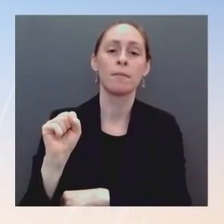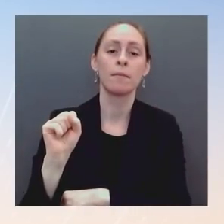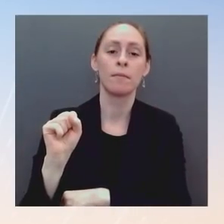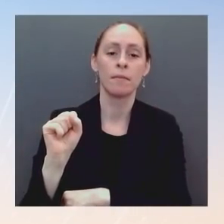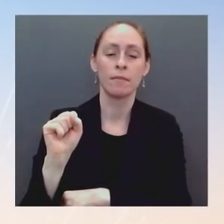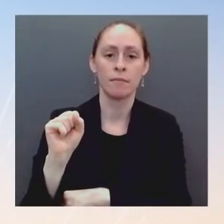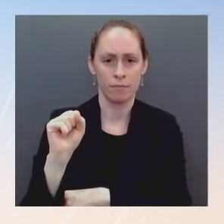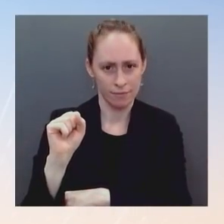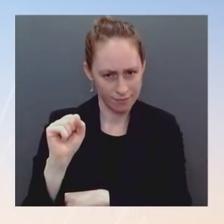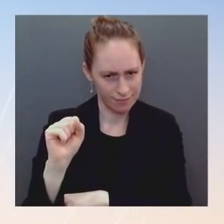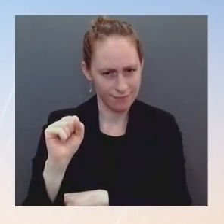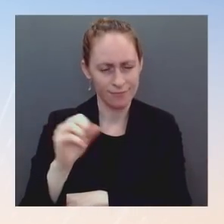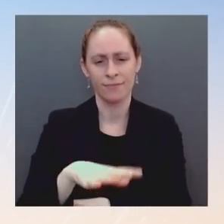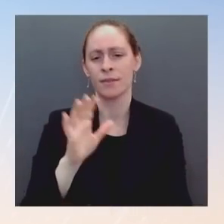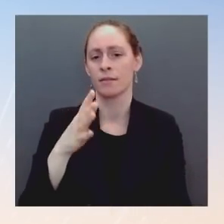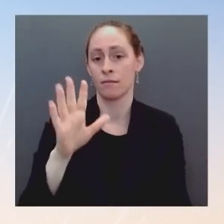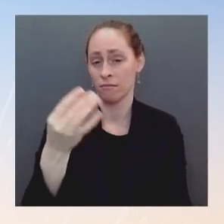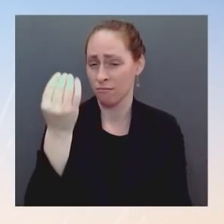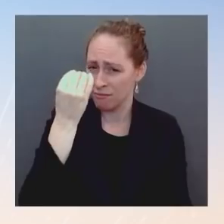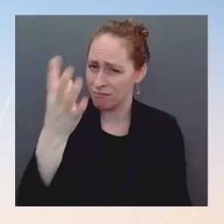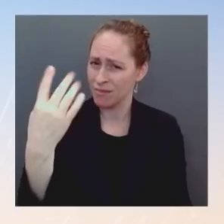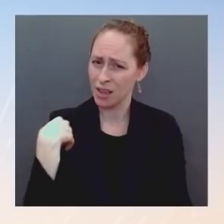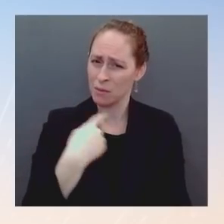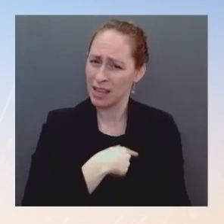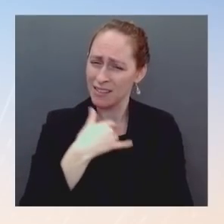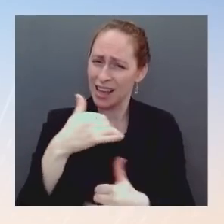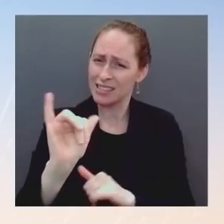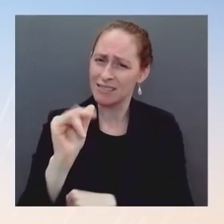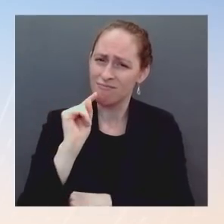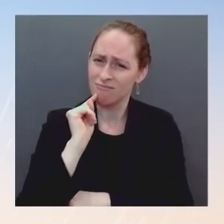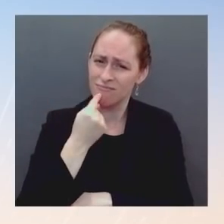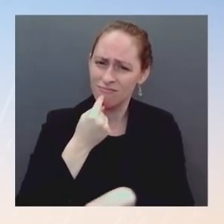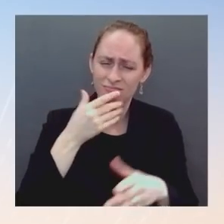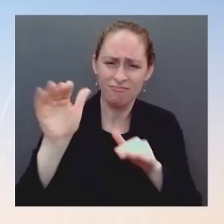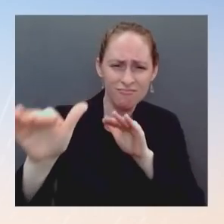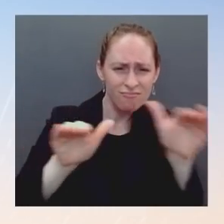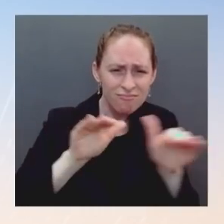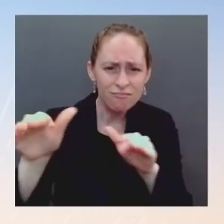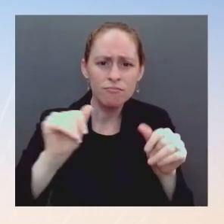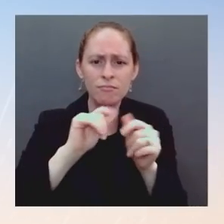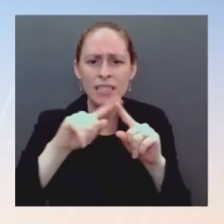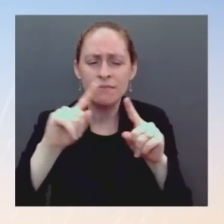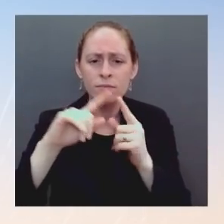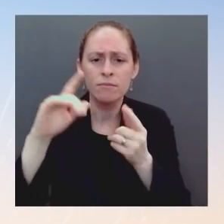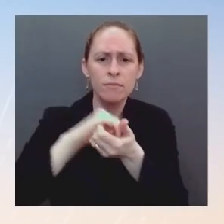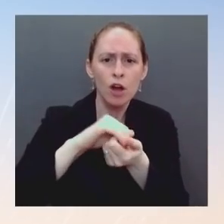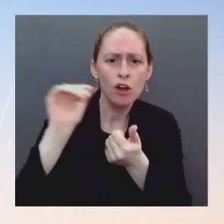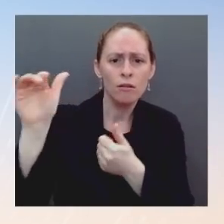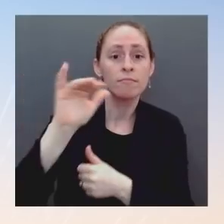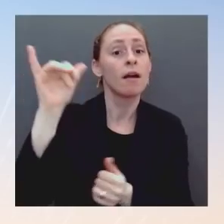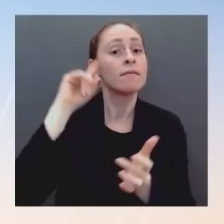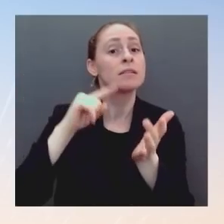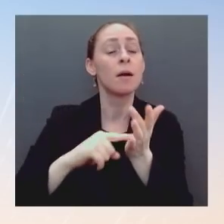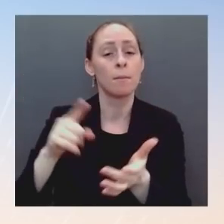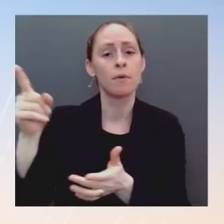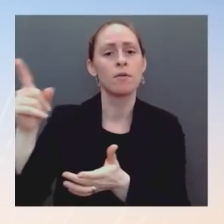who he's going to spend the day with on Thursday, or others in the country. And the facts speak for themselves. This is what I was talking about in the interview,